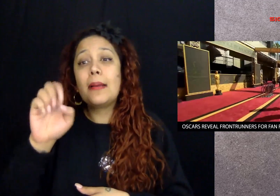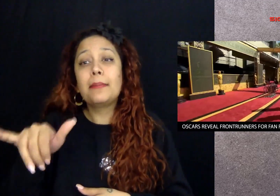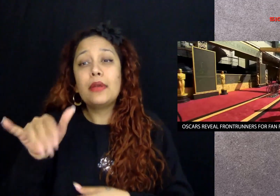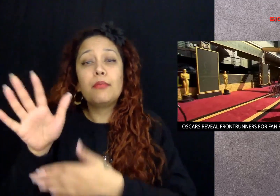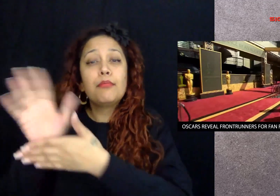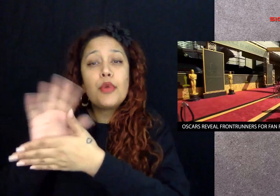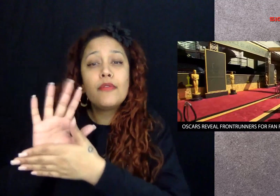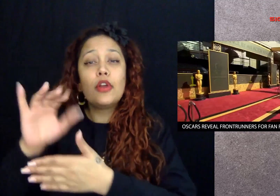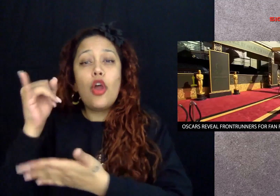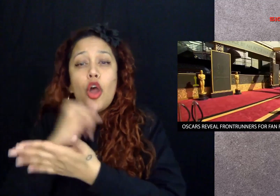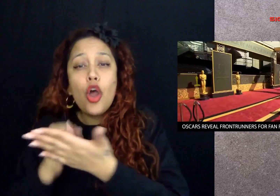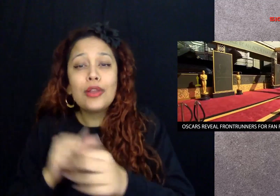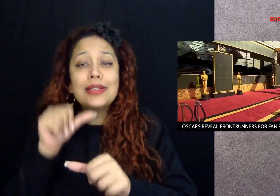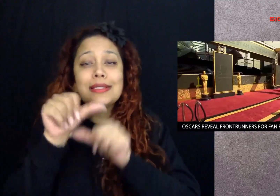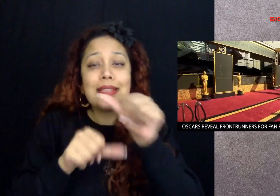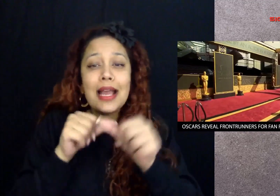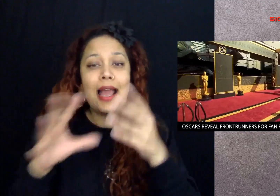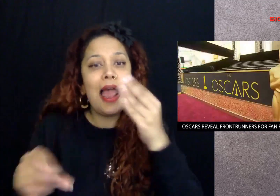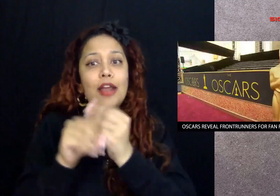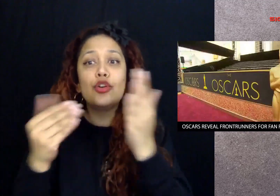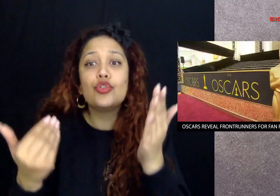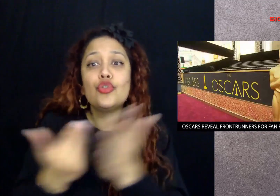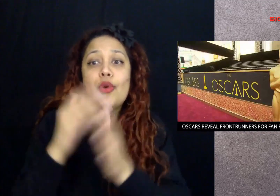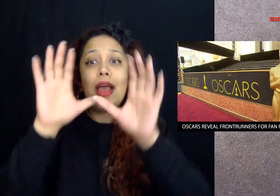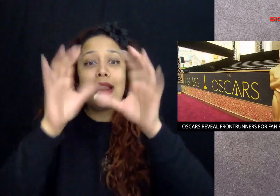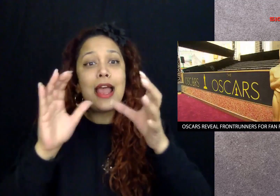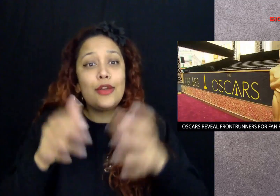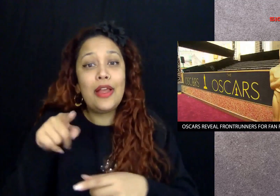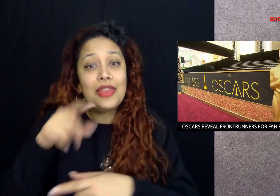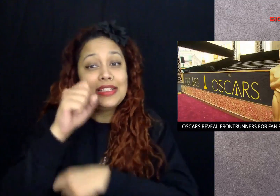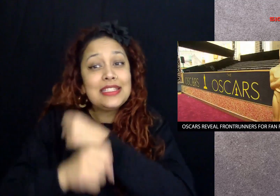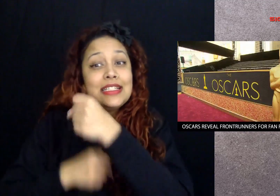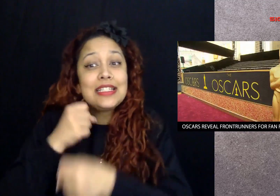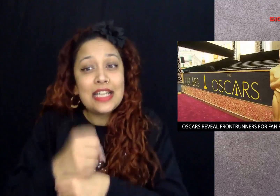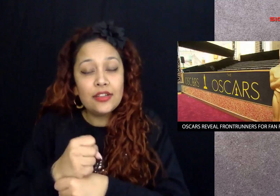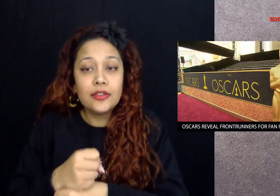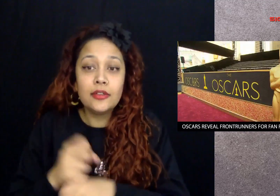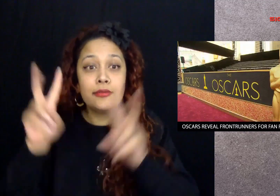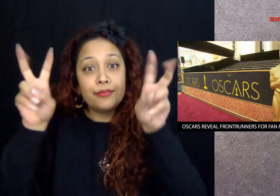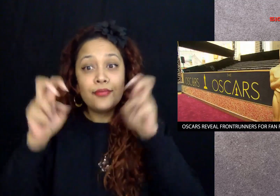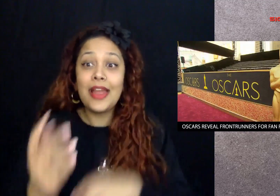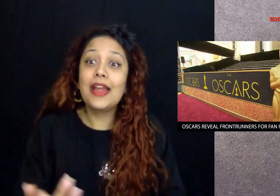remember we told you last week that the Academy of Motion picture arts and sciences